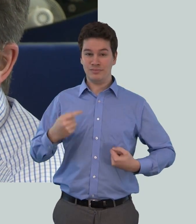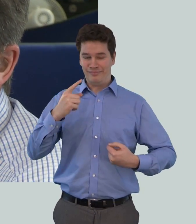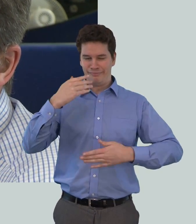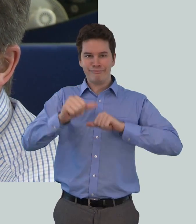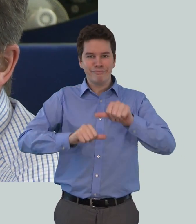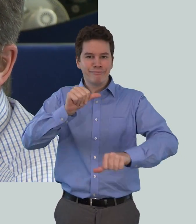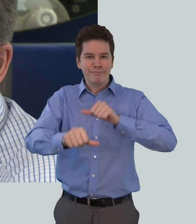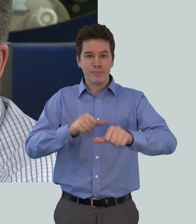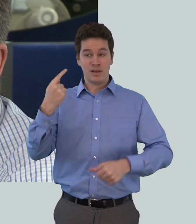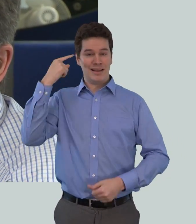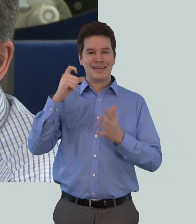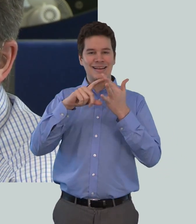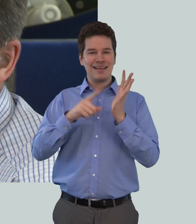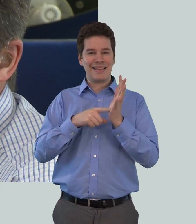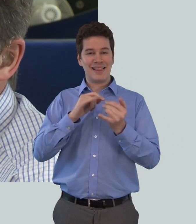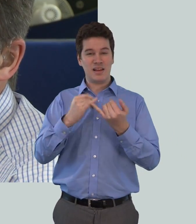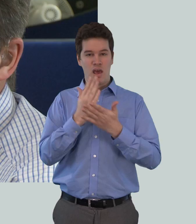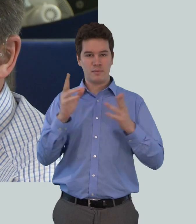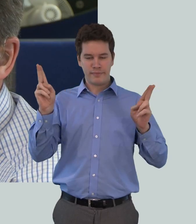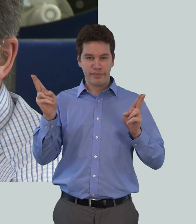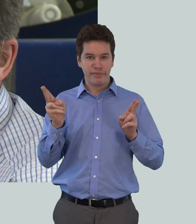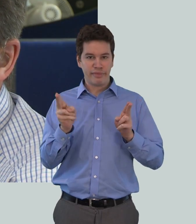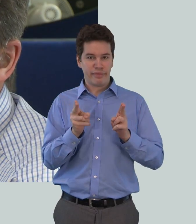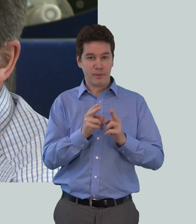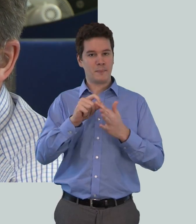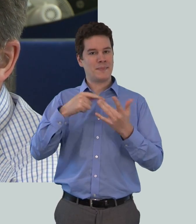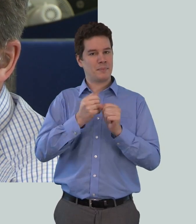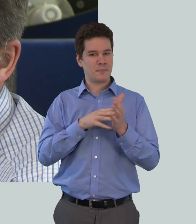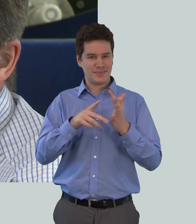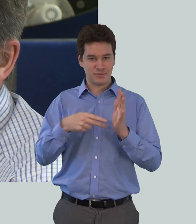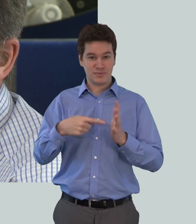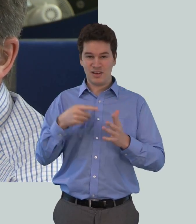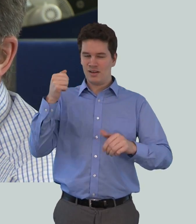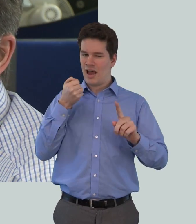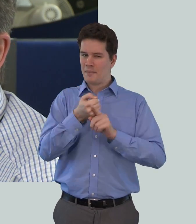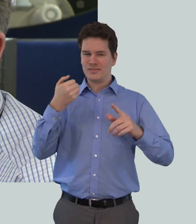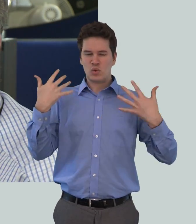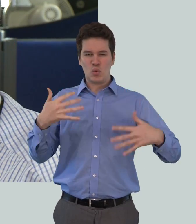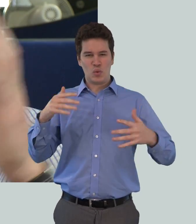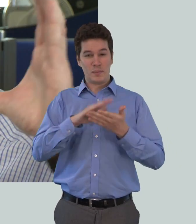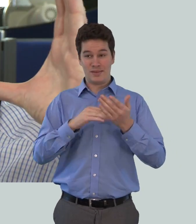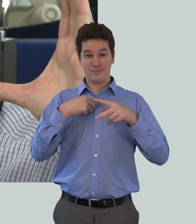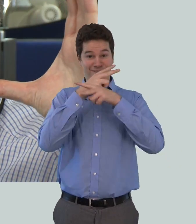where the cells on the back of the retina are gradually killed off by pigment. The impact it has, is effectively your vision